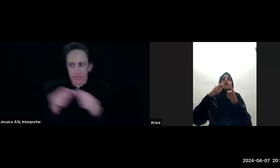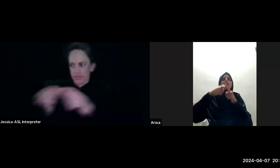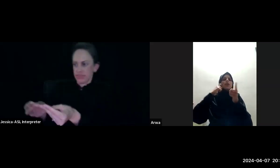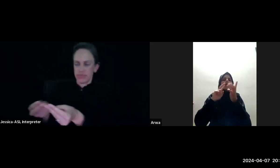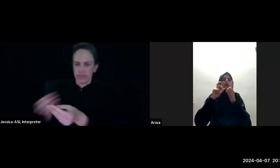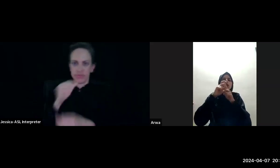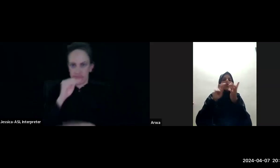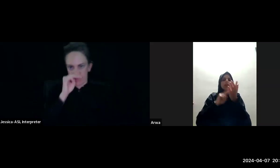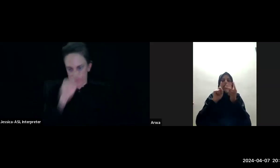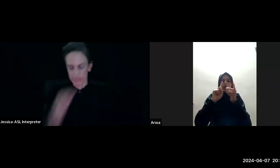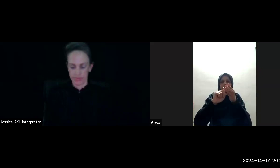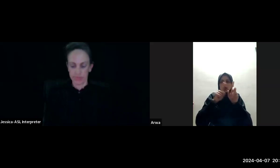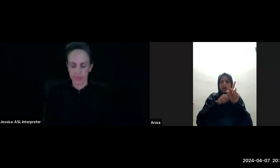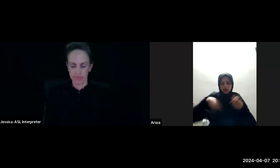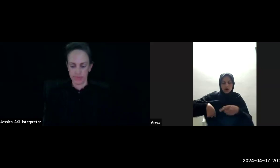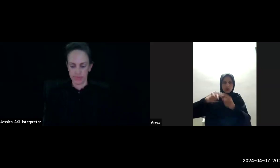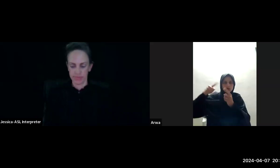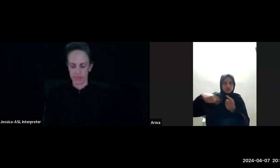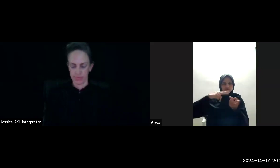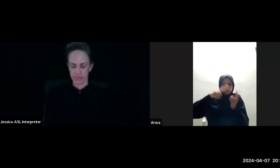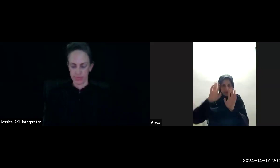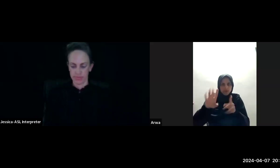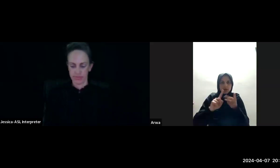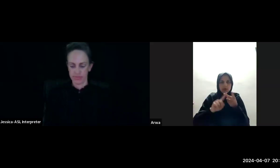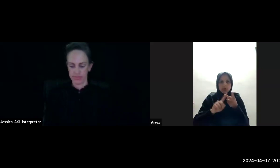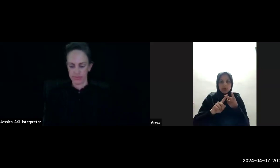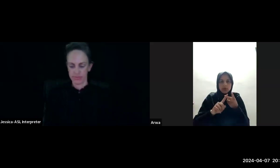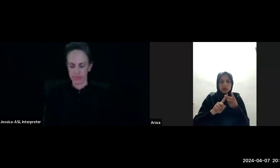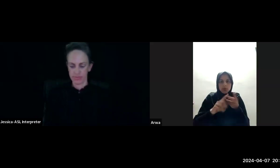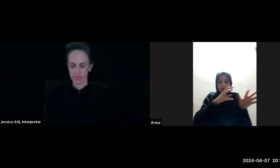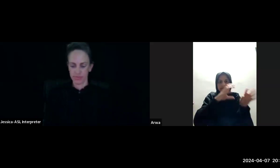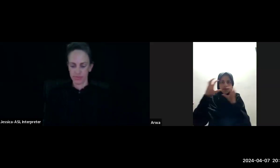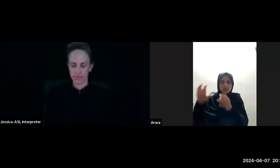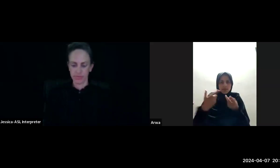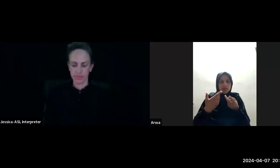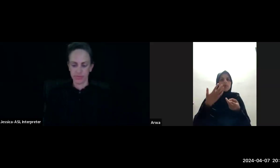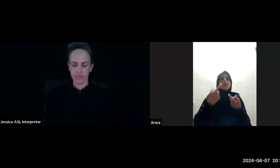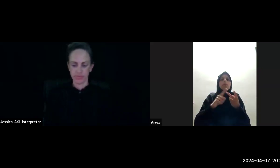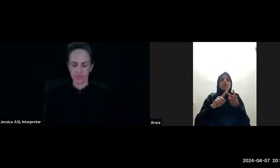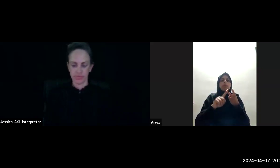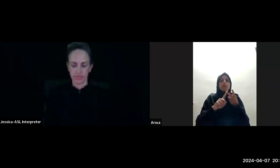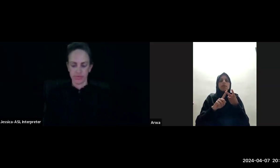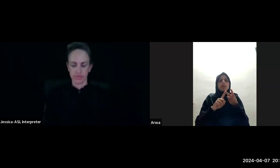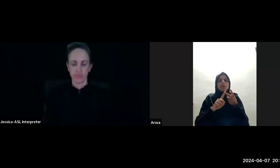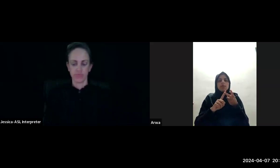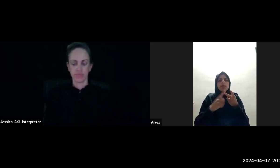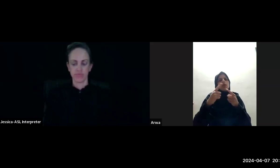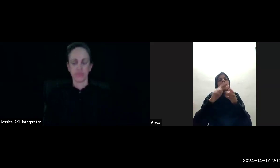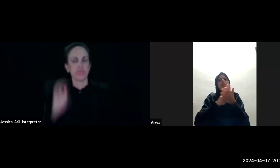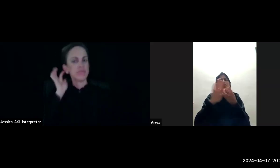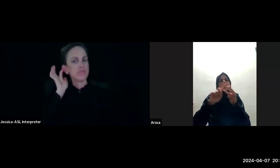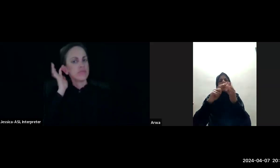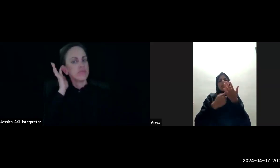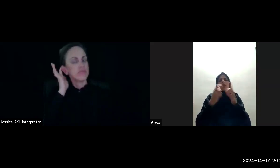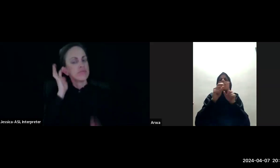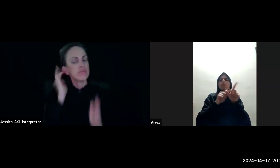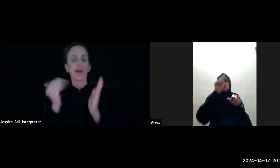suppression um imuno supression is is mandatory in such kind of therapy state. but again stem cell has